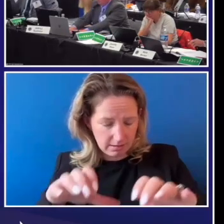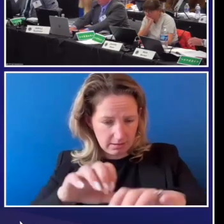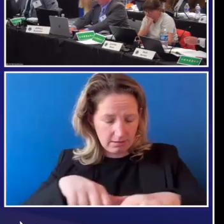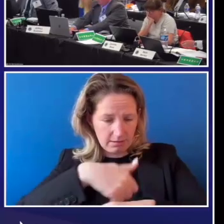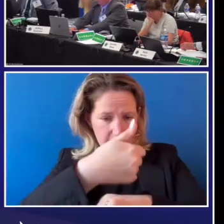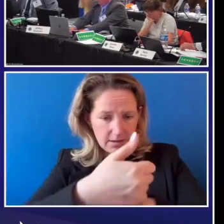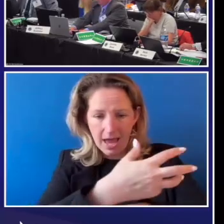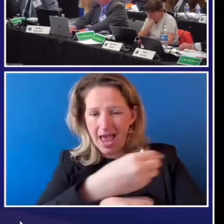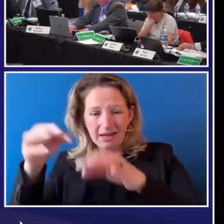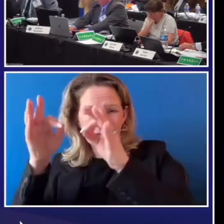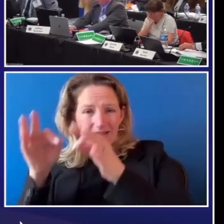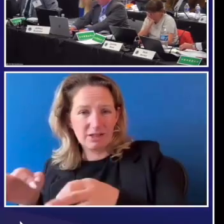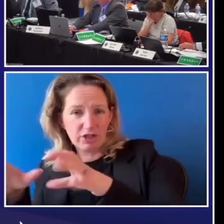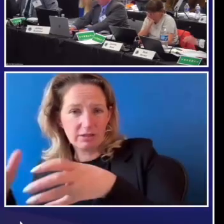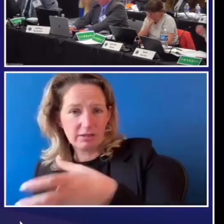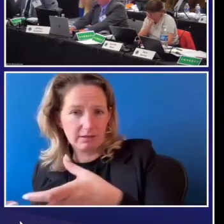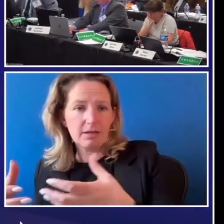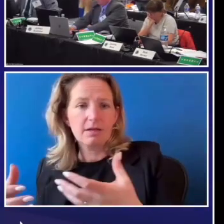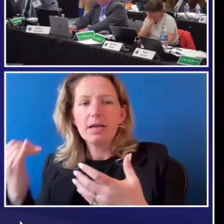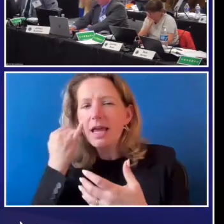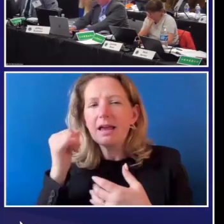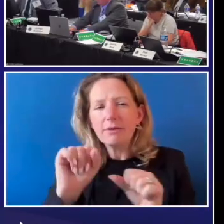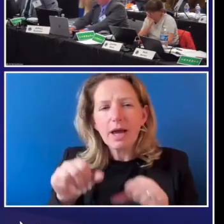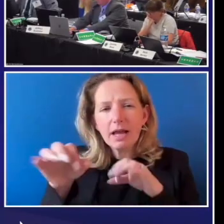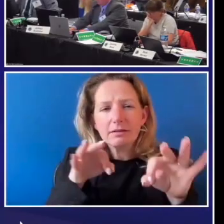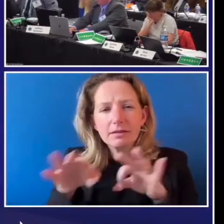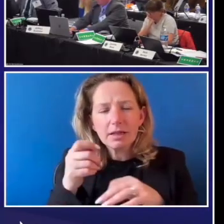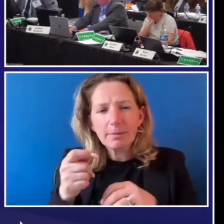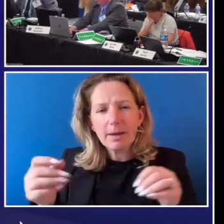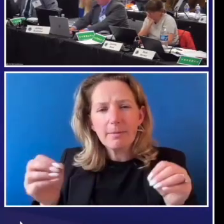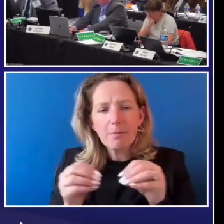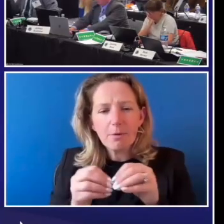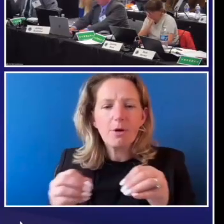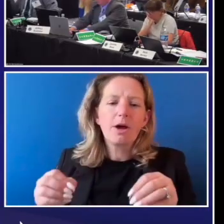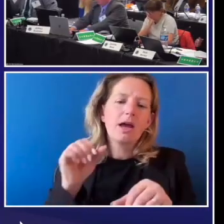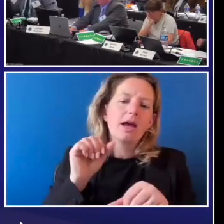employees, administrators, uh, um, directors of schools can't do.